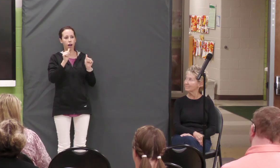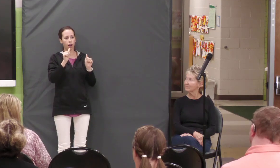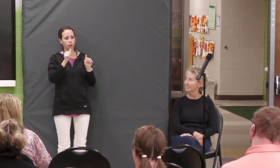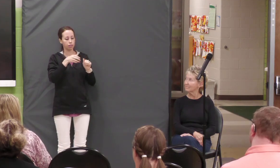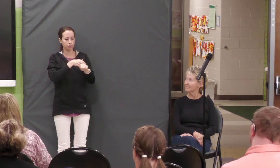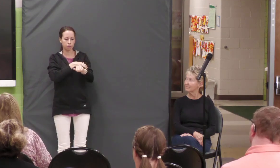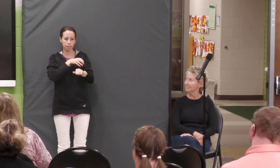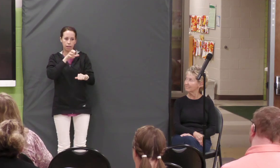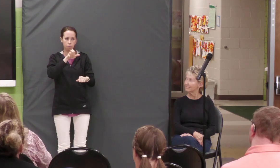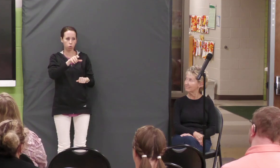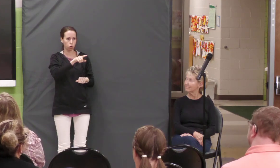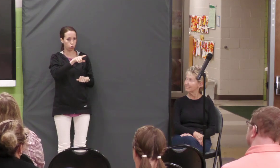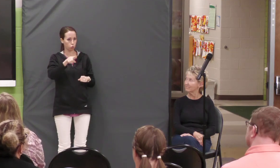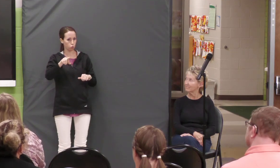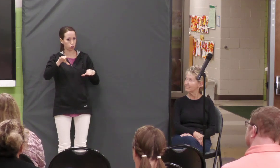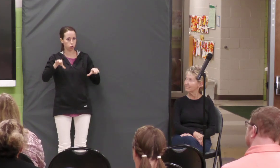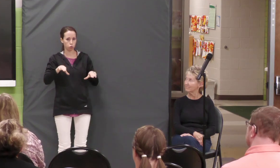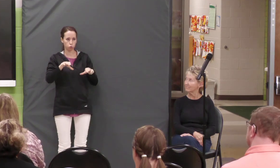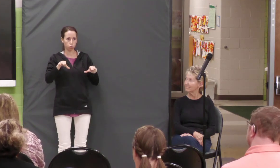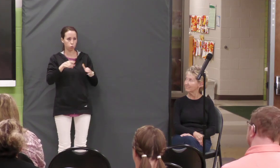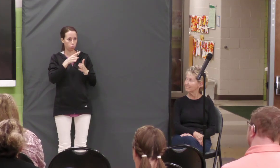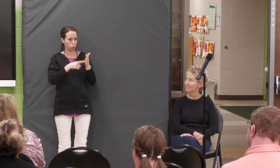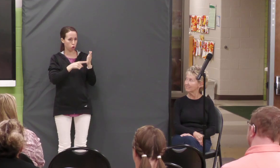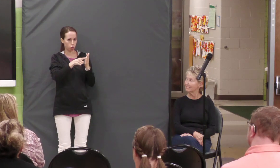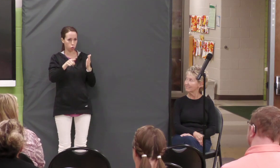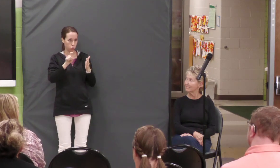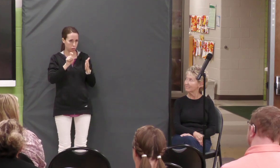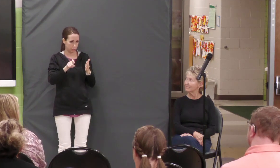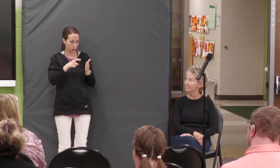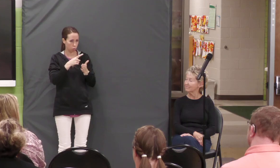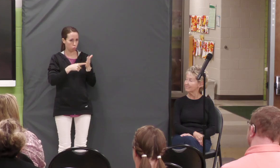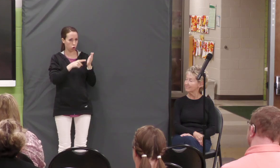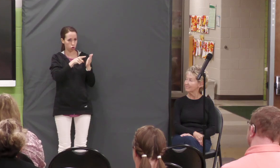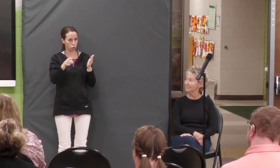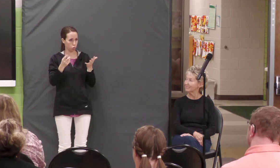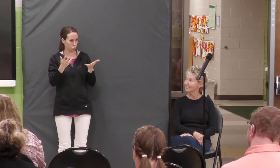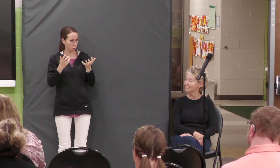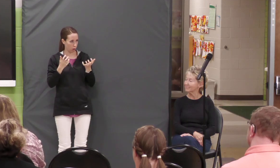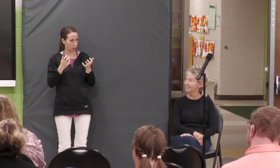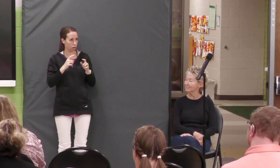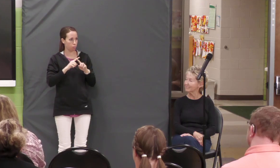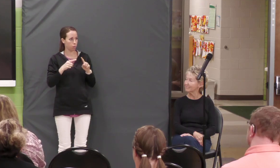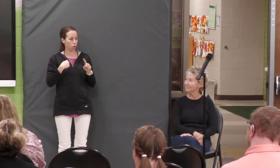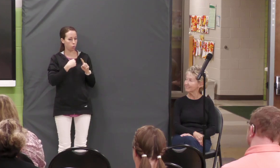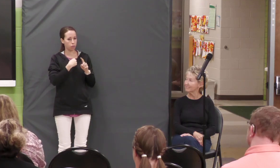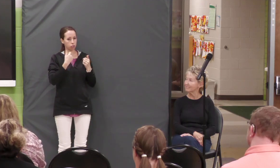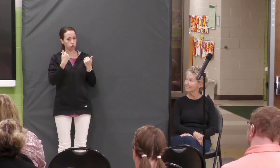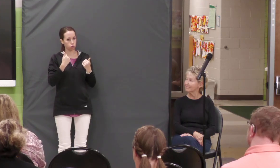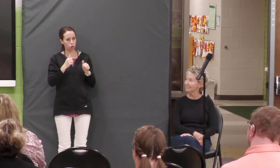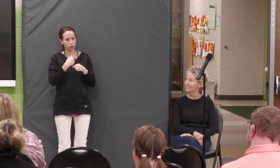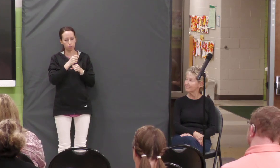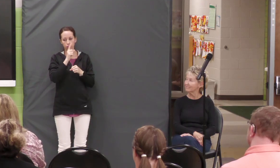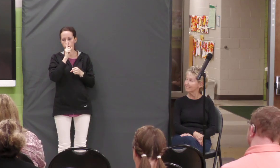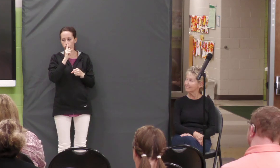do everything that you're need wanting to do um we're just trying to make sure that things are